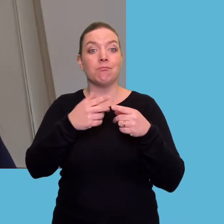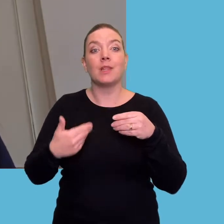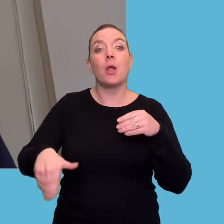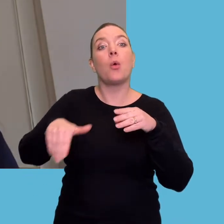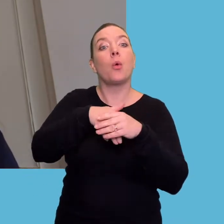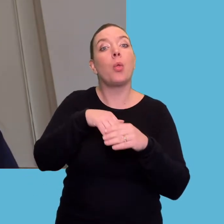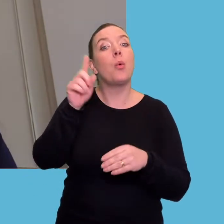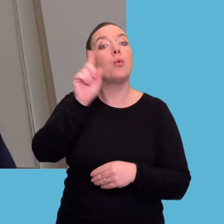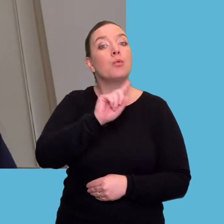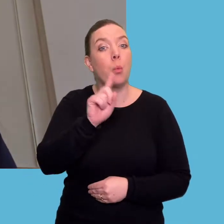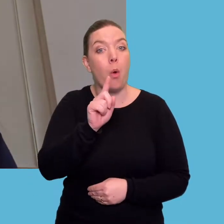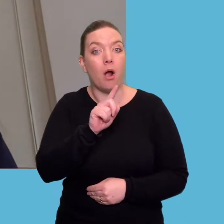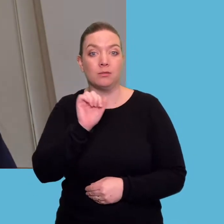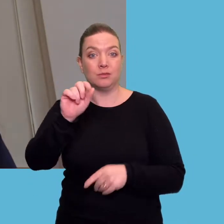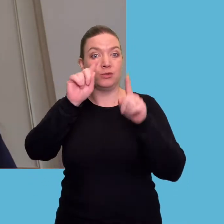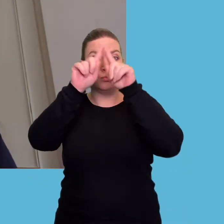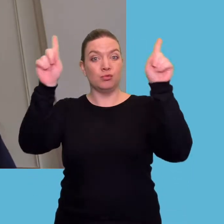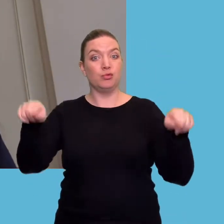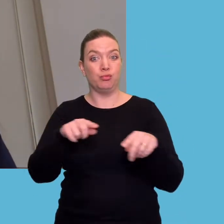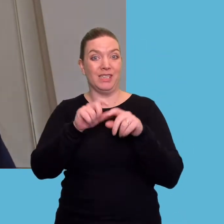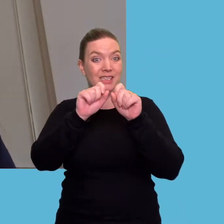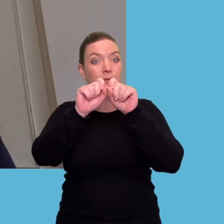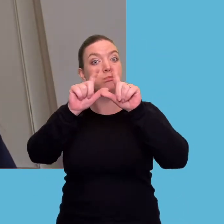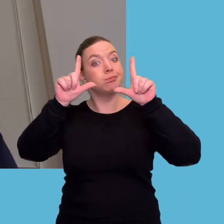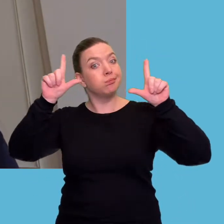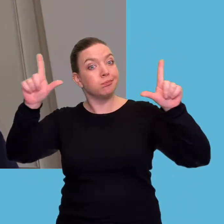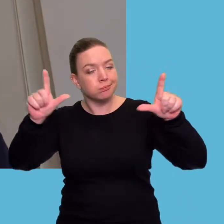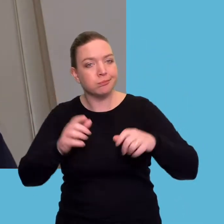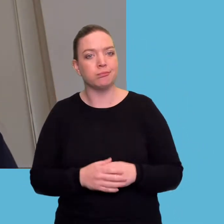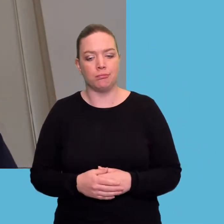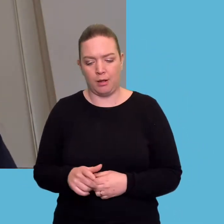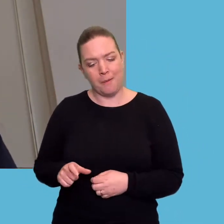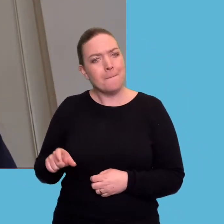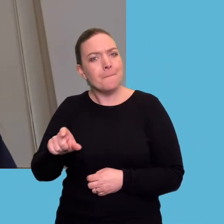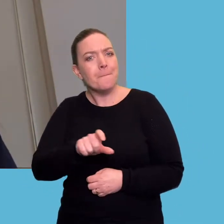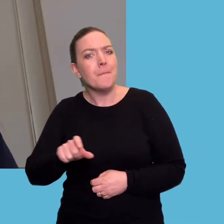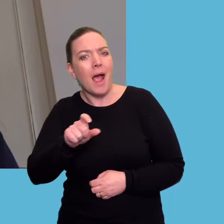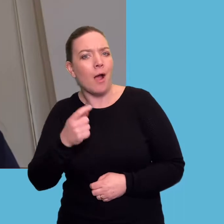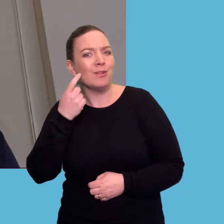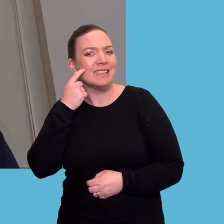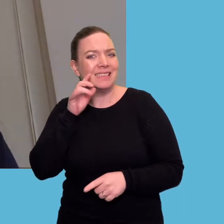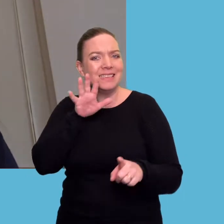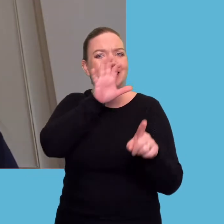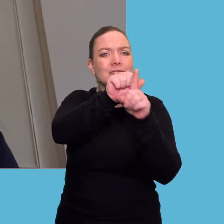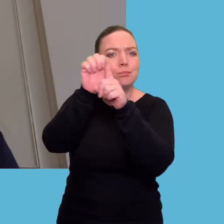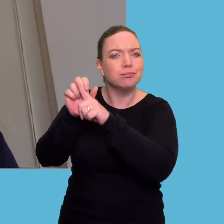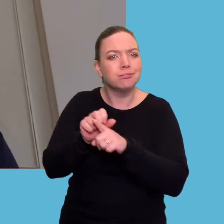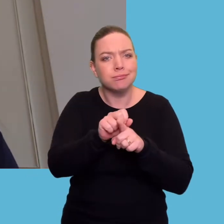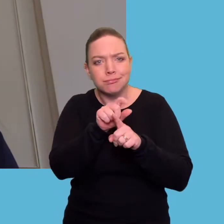Firstly, vision, and this includes the following, magnifying the screen, making your mouse pointer